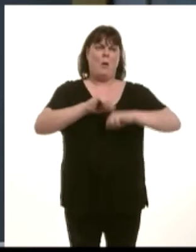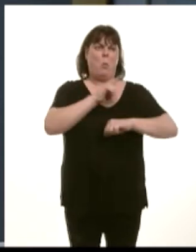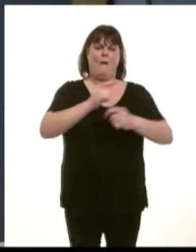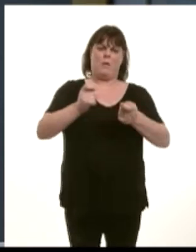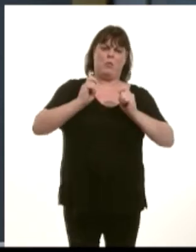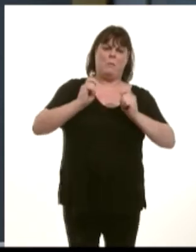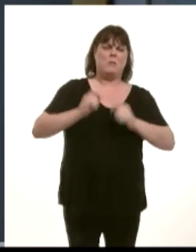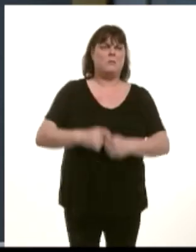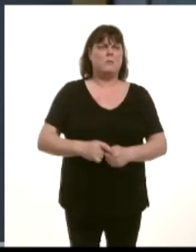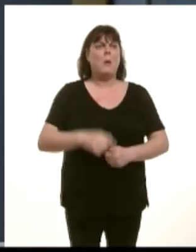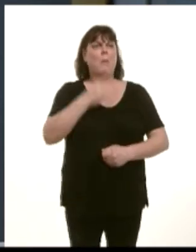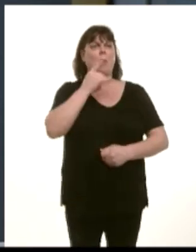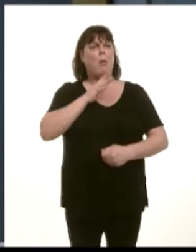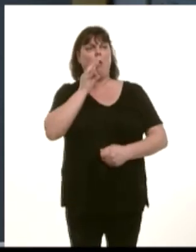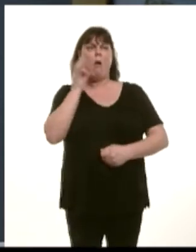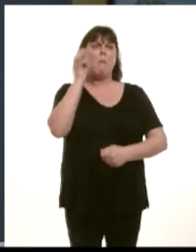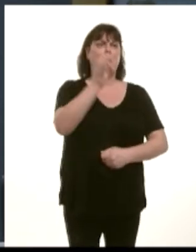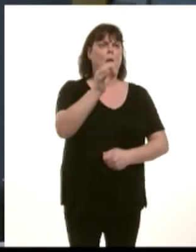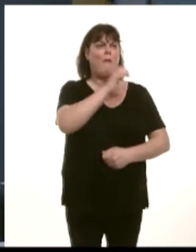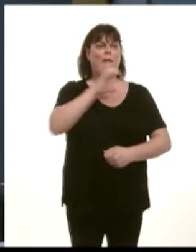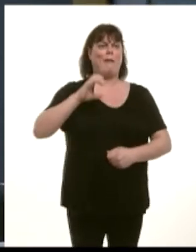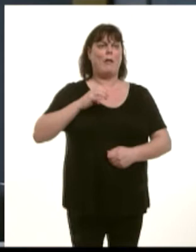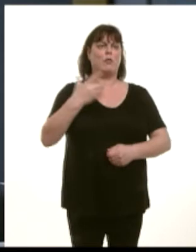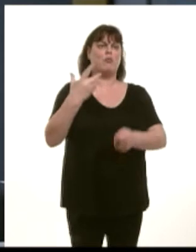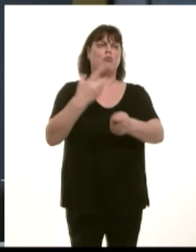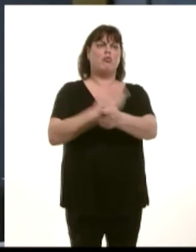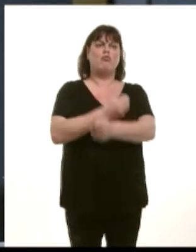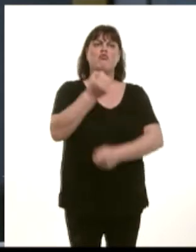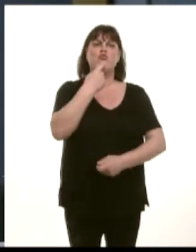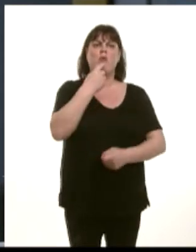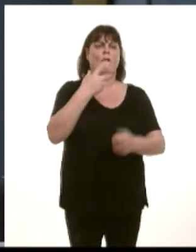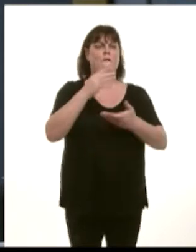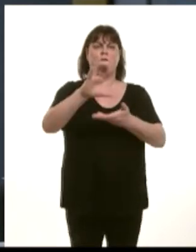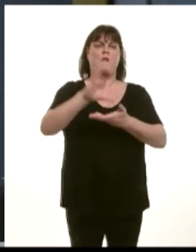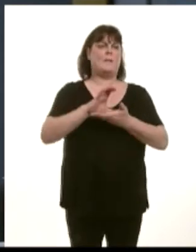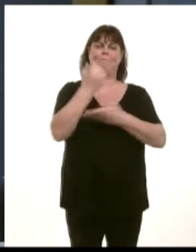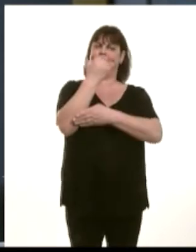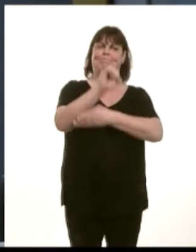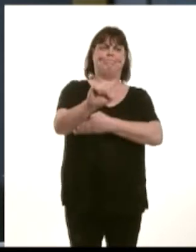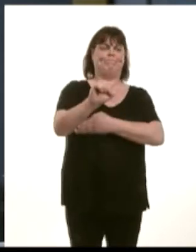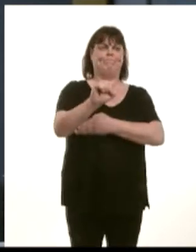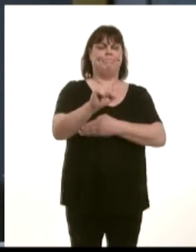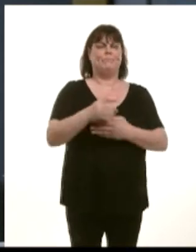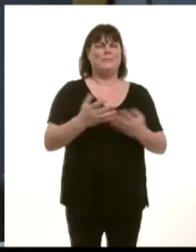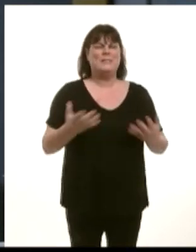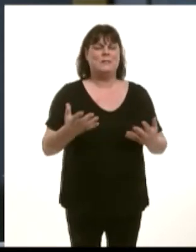to a cancer drugs fund. Your party claims that the NHS in England is in crisis.